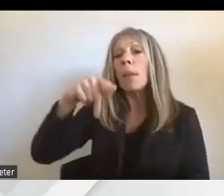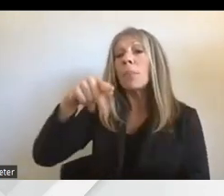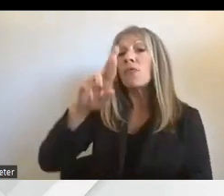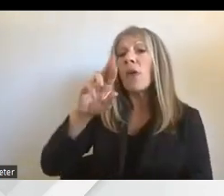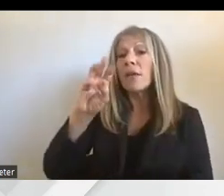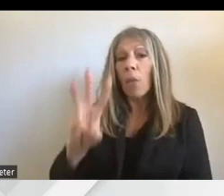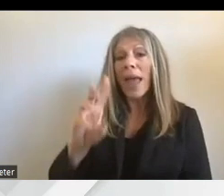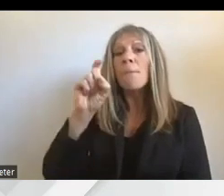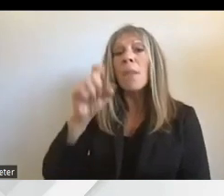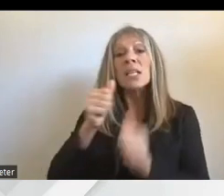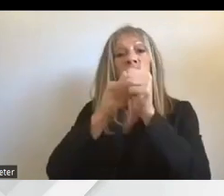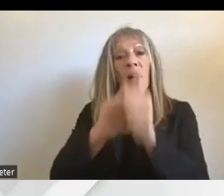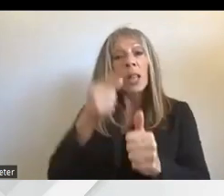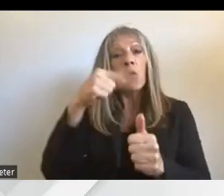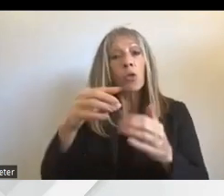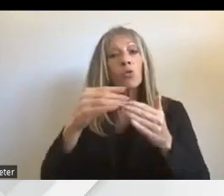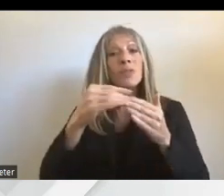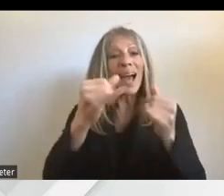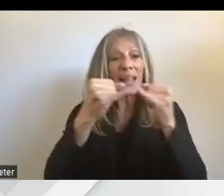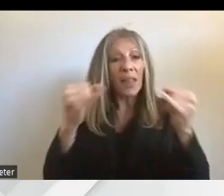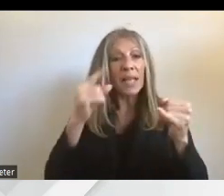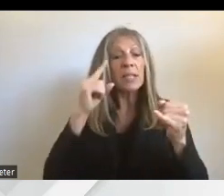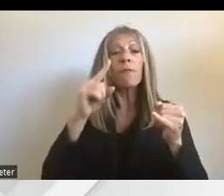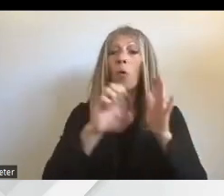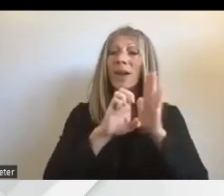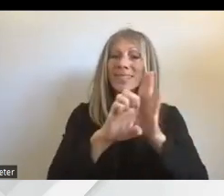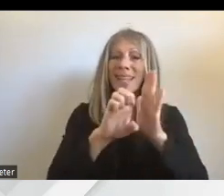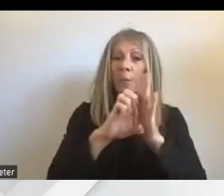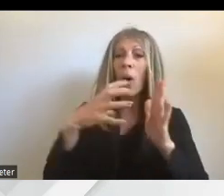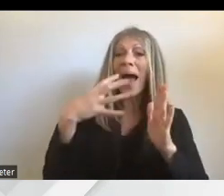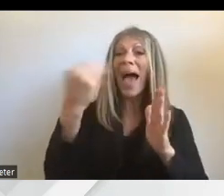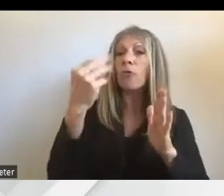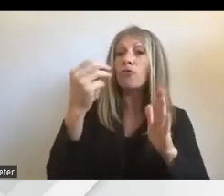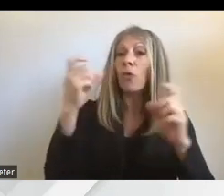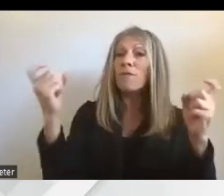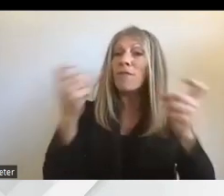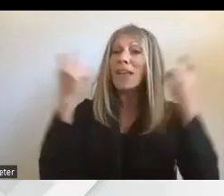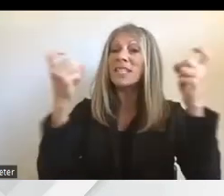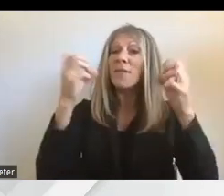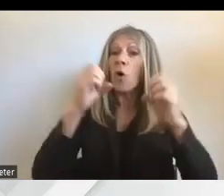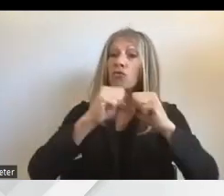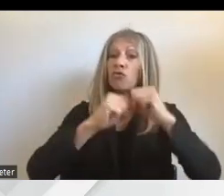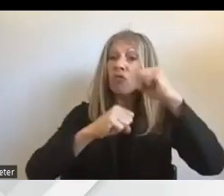must comply with these guidelines. For example, outdoor festival structures or